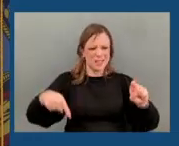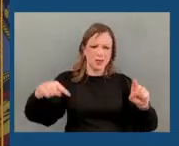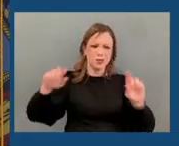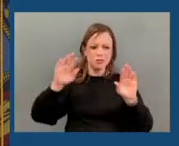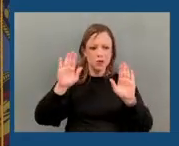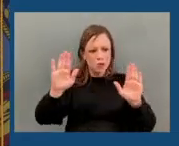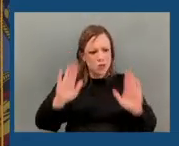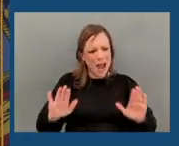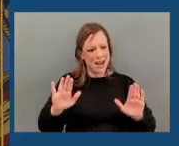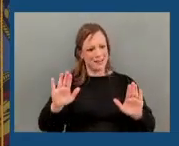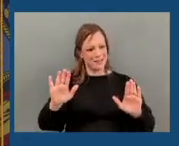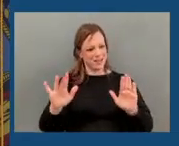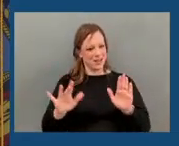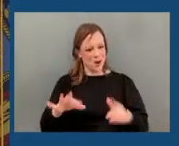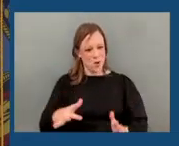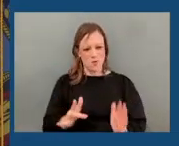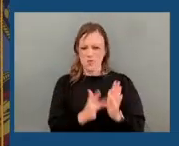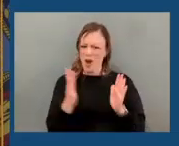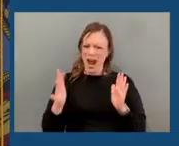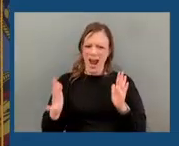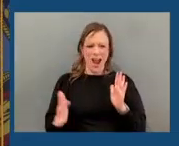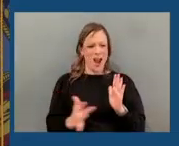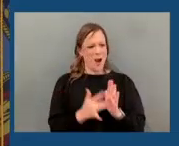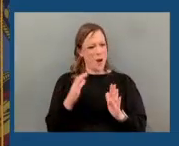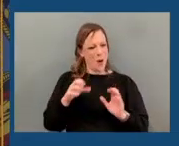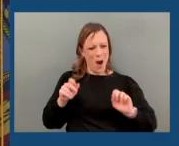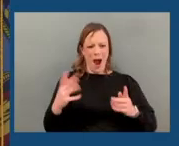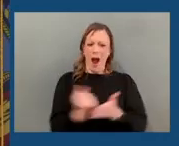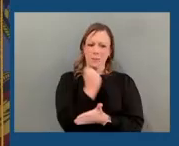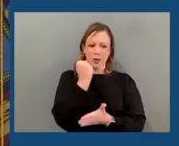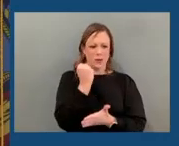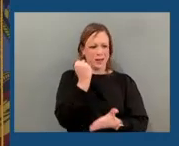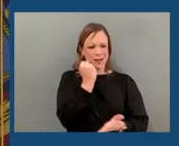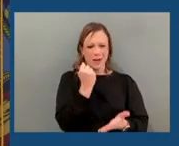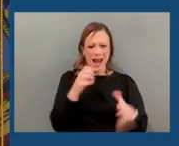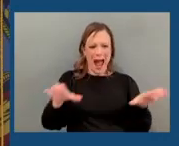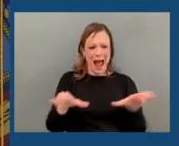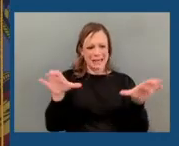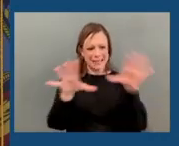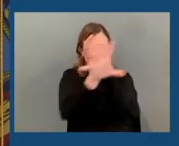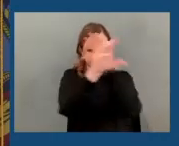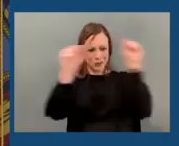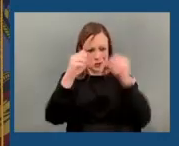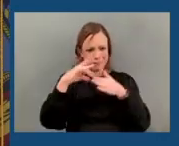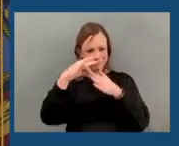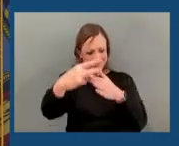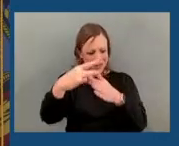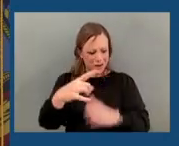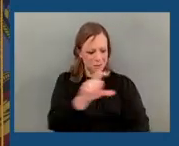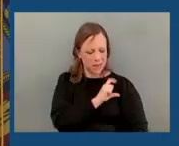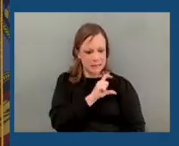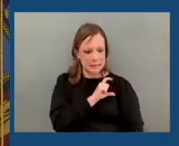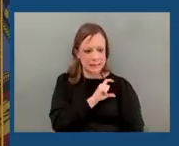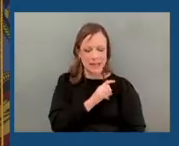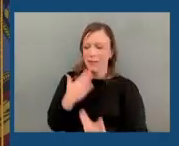the acting superintendent of the New York State Police. I wanna thank my dear wife Doan and my family